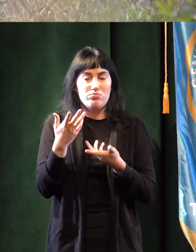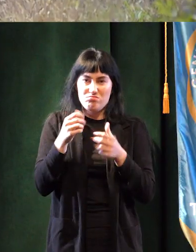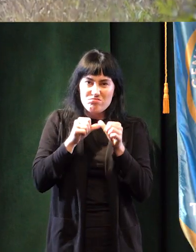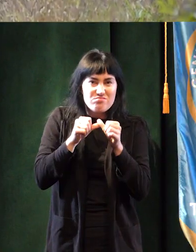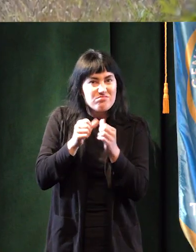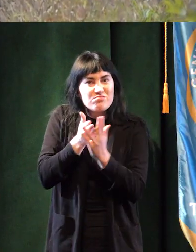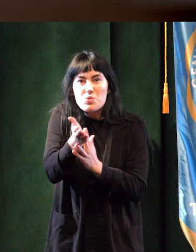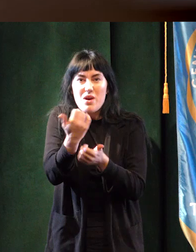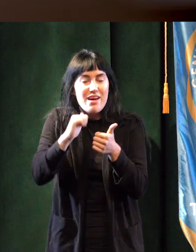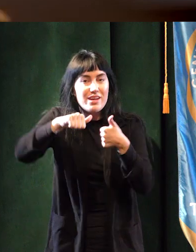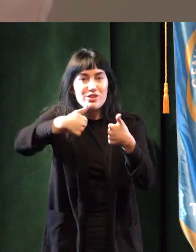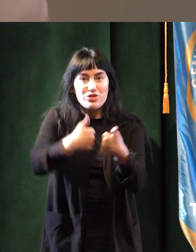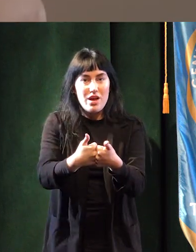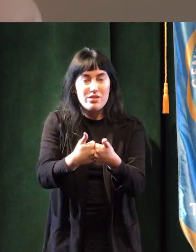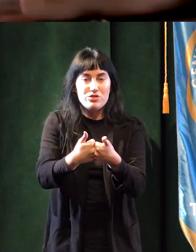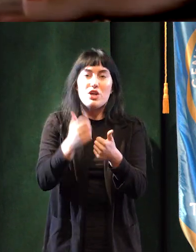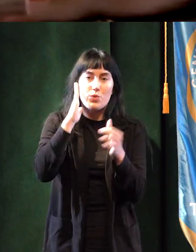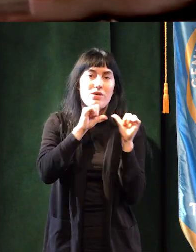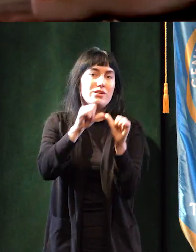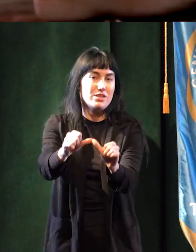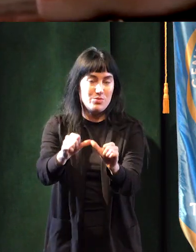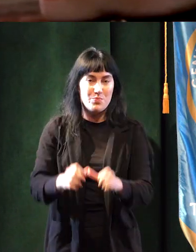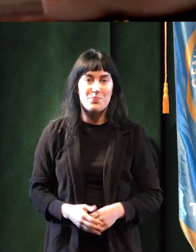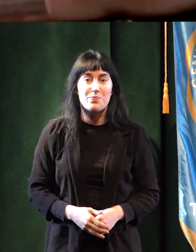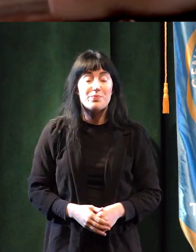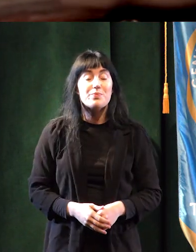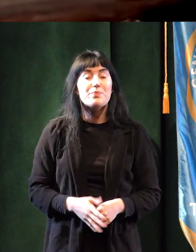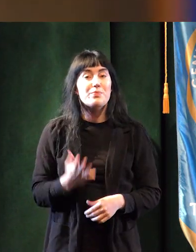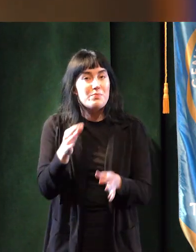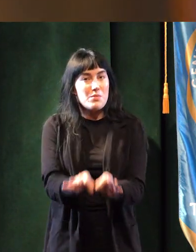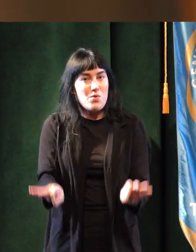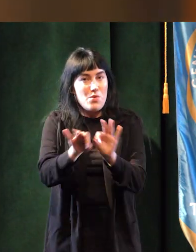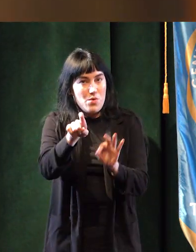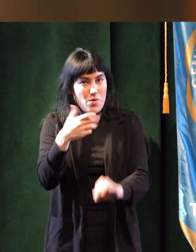the challenges life will inevitably throw your way most importantly you have